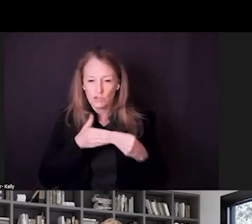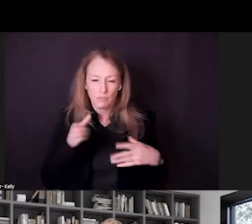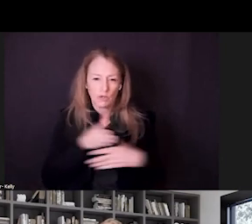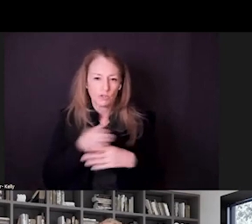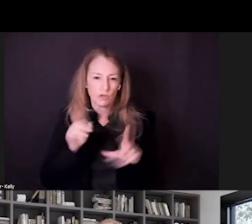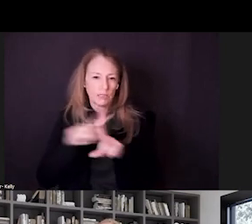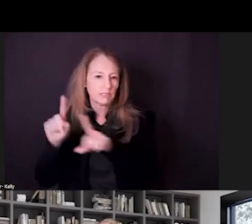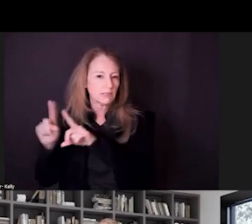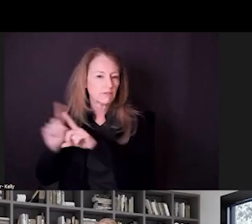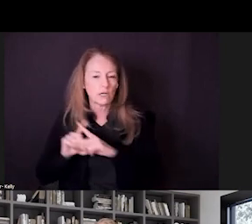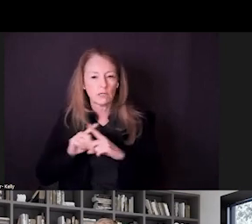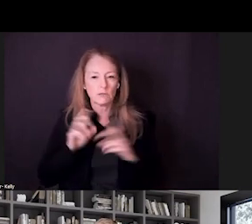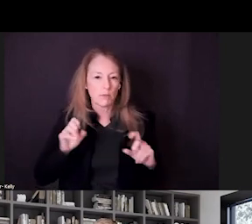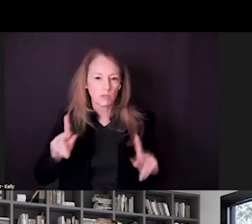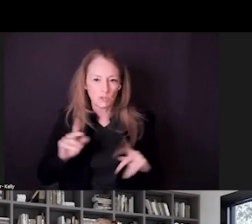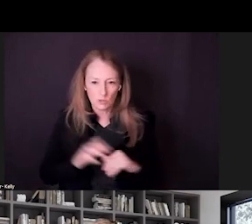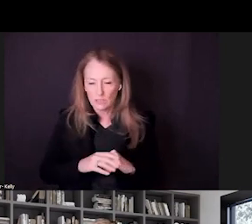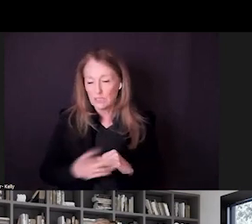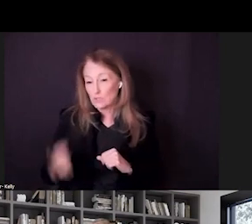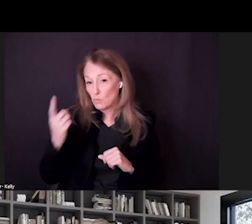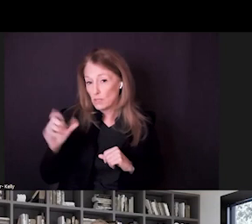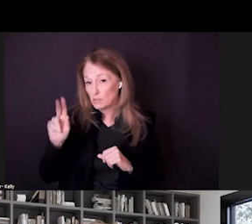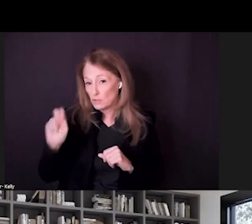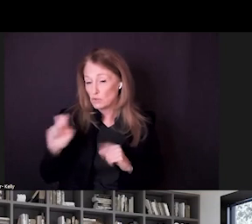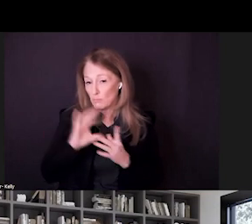THE ONE THAT SUE IS MENTIONING IS ONE OF THOSE AND WE HAVE A